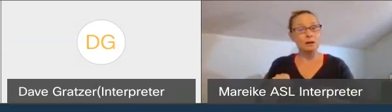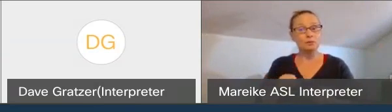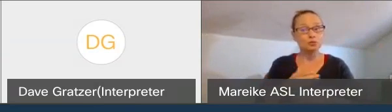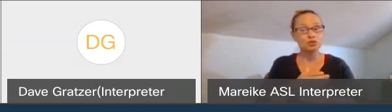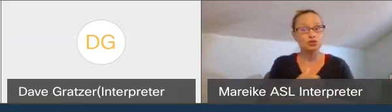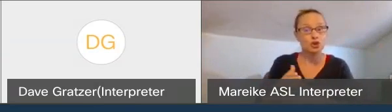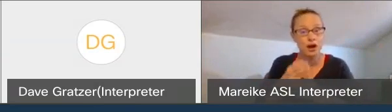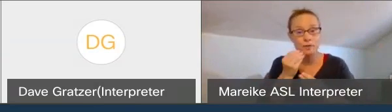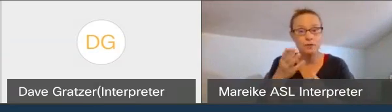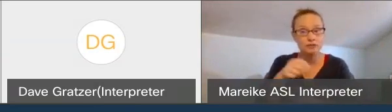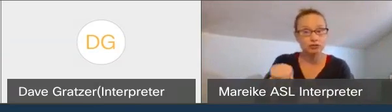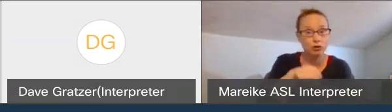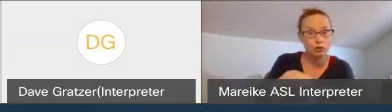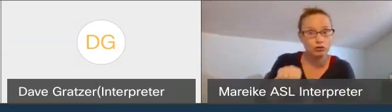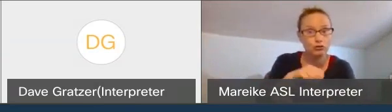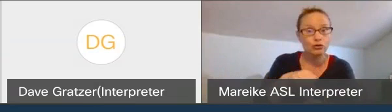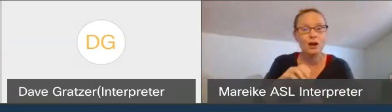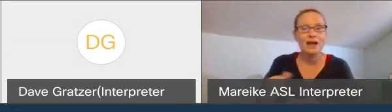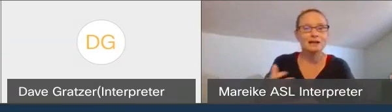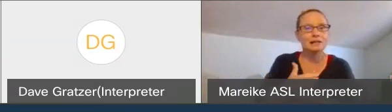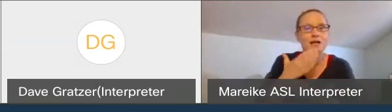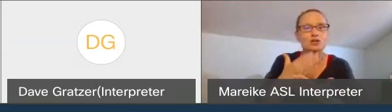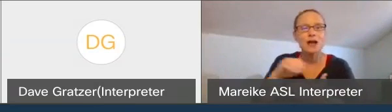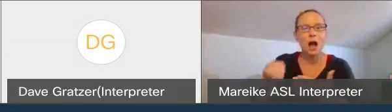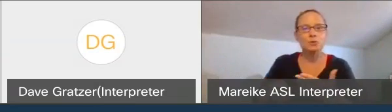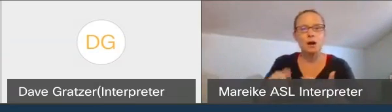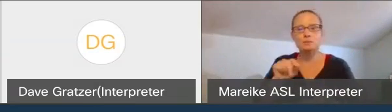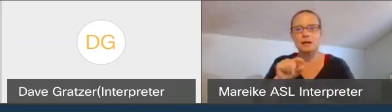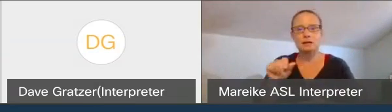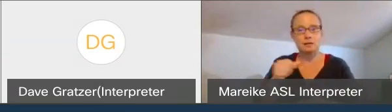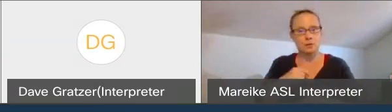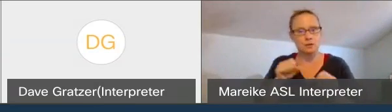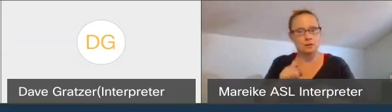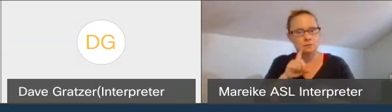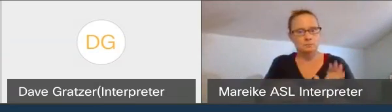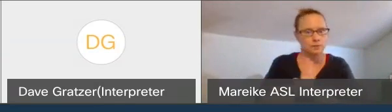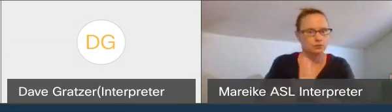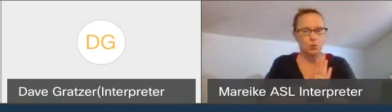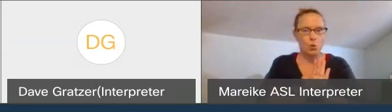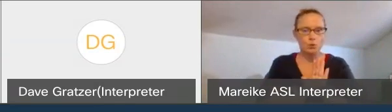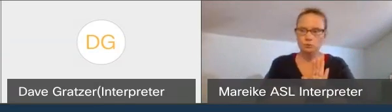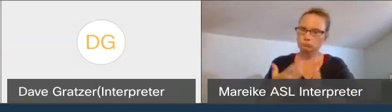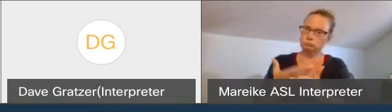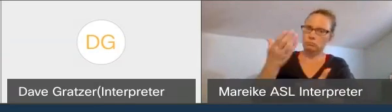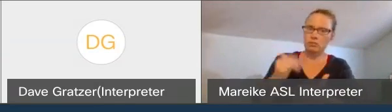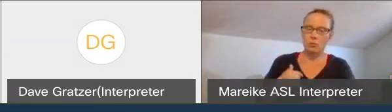uh, and collect, uh, good outcome data that, you know, that we can actually show to demonstrate that we're really making a difference.